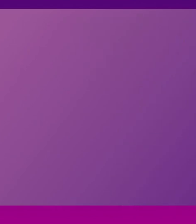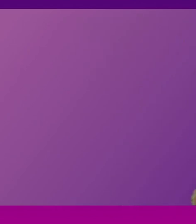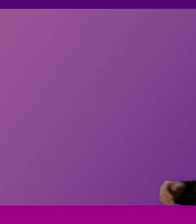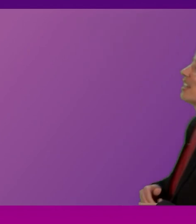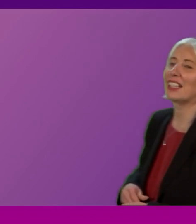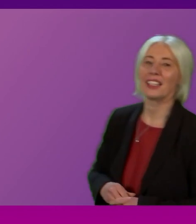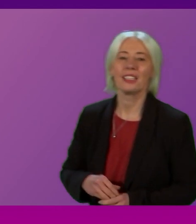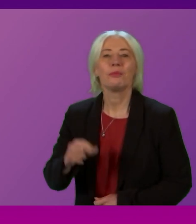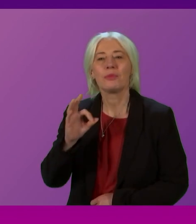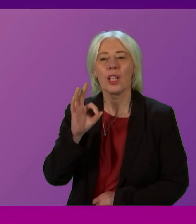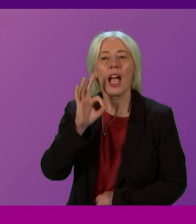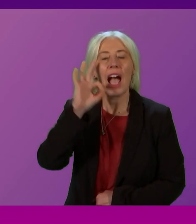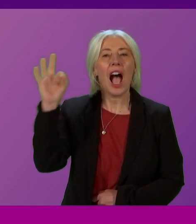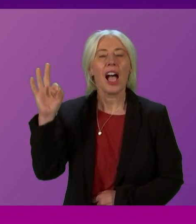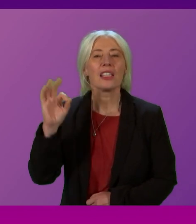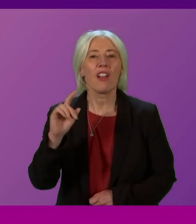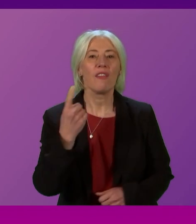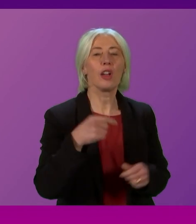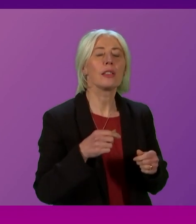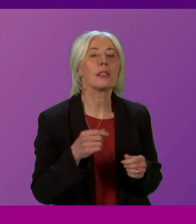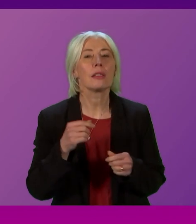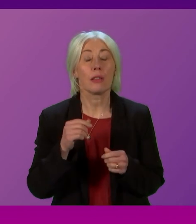To ask the First Minister, in the light of the extension of bus fare caps in England,